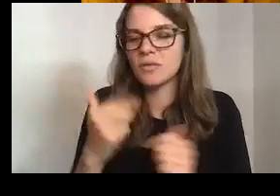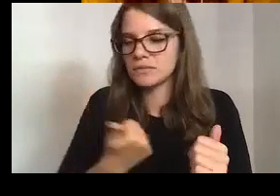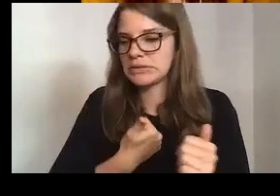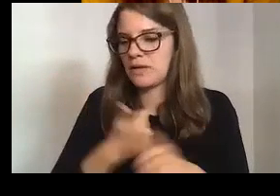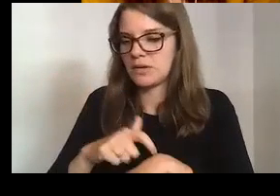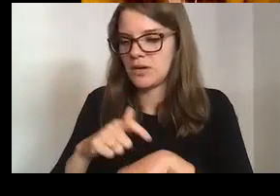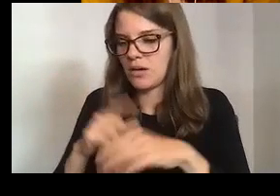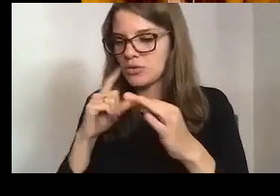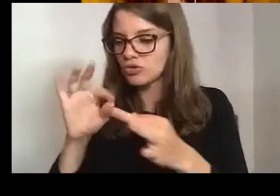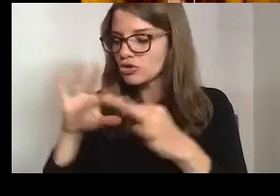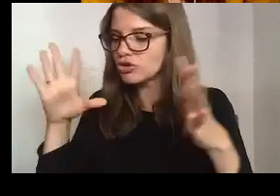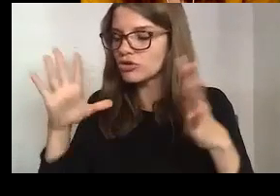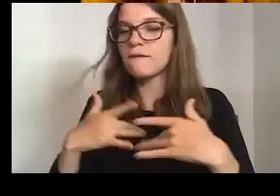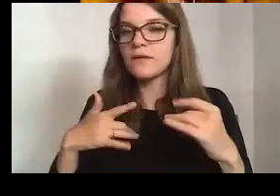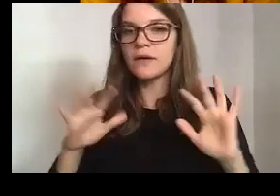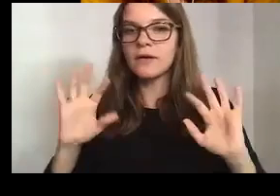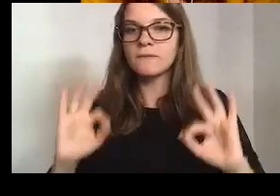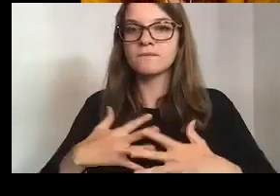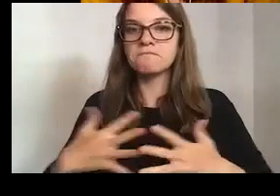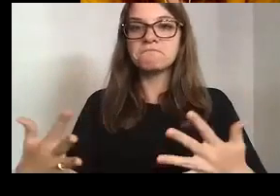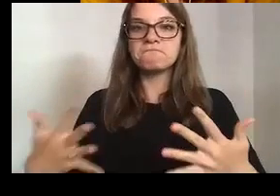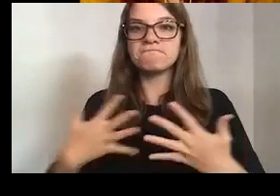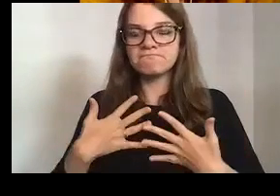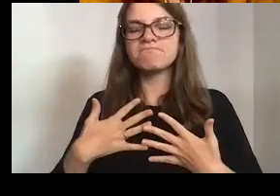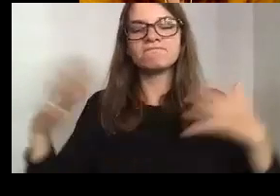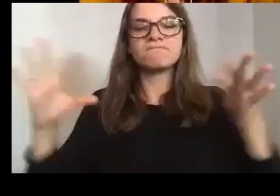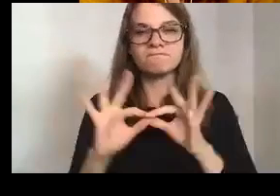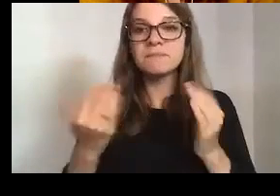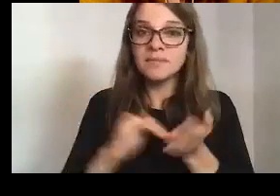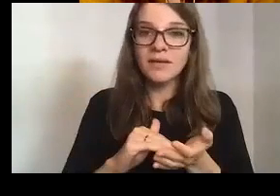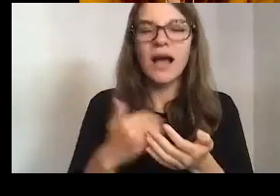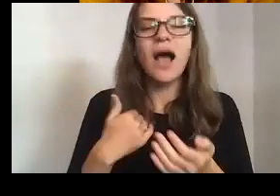to get into the present moment and I've also included a link for a couple of mindfulness